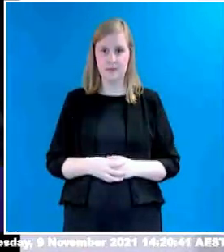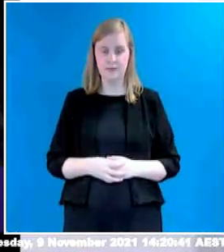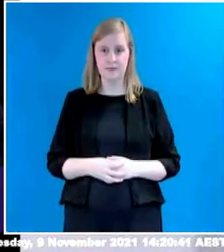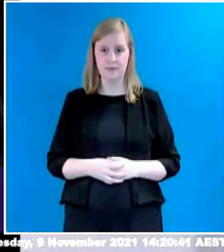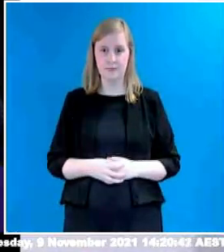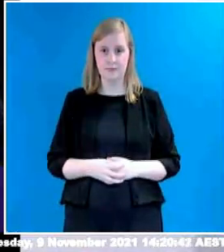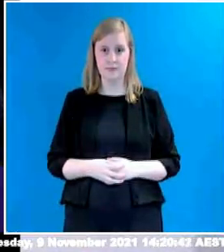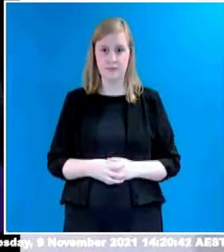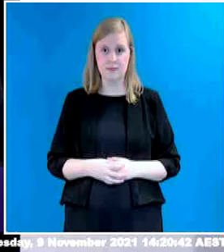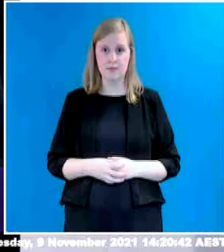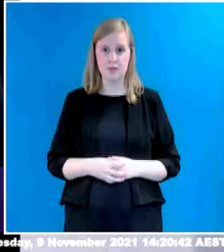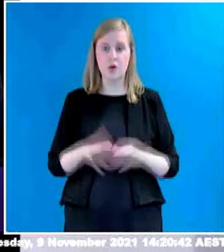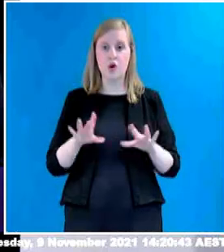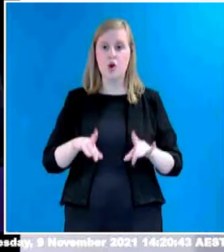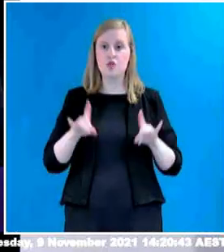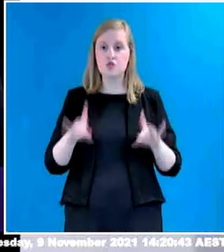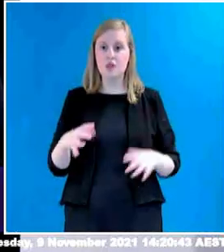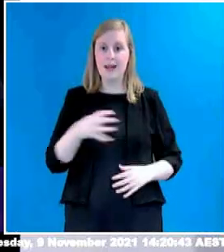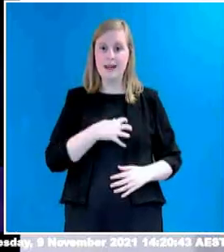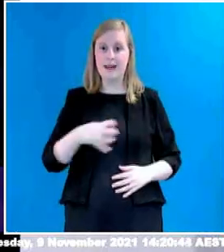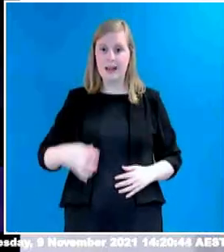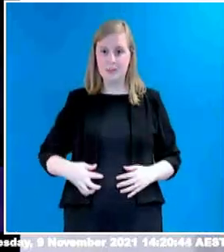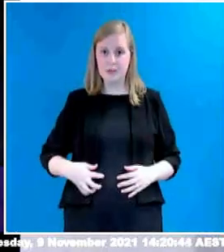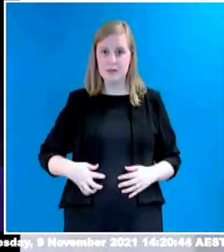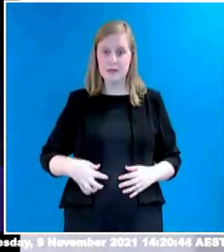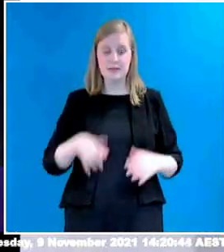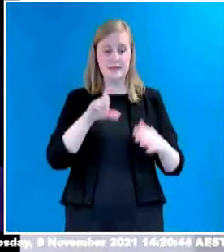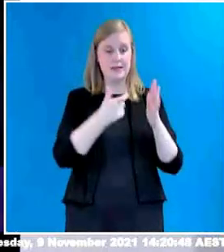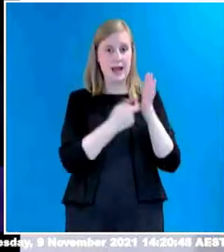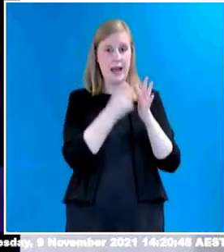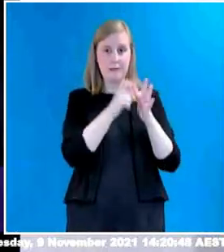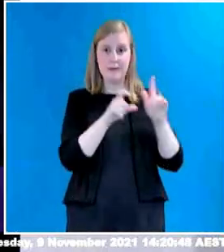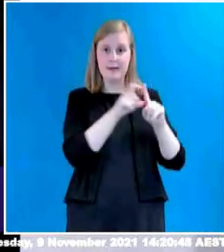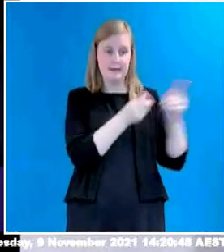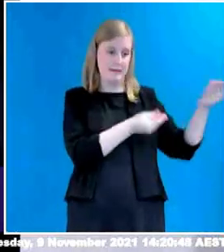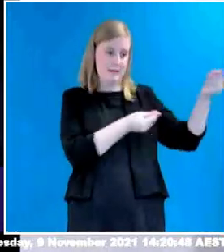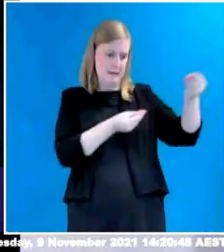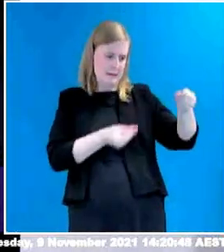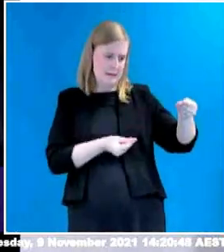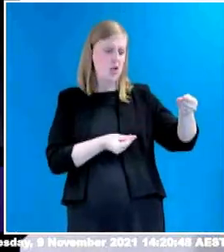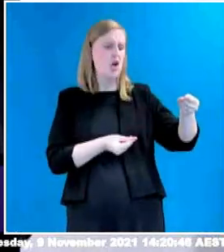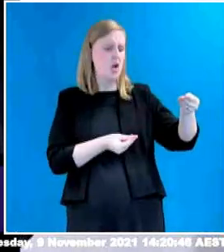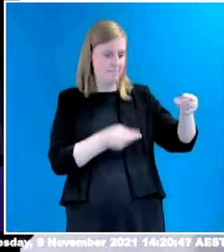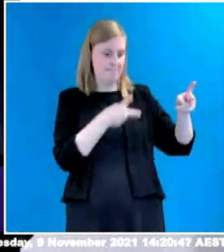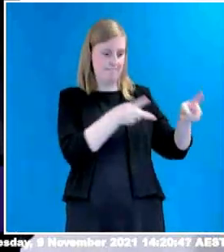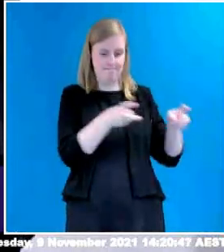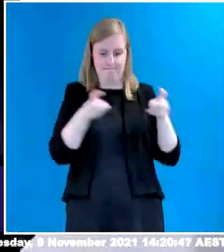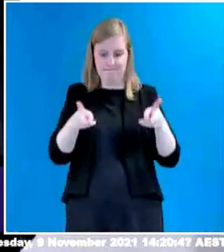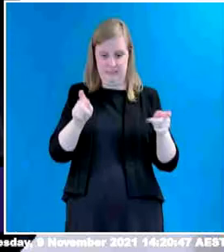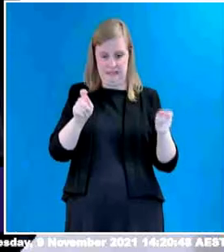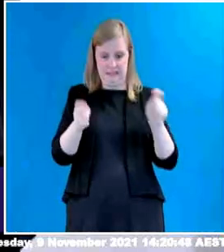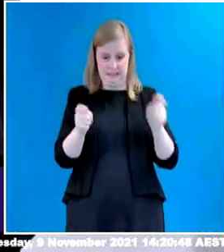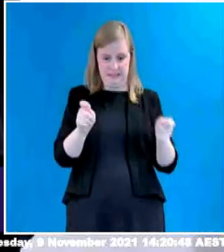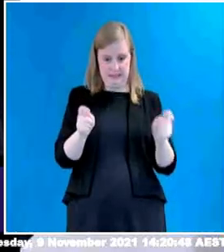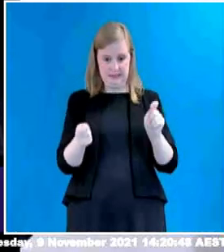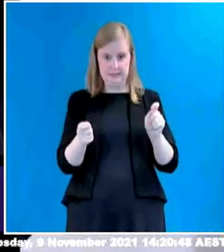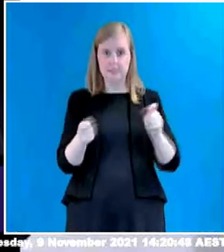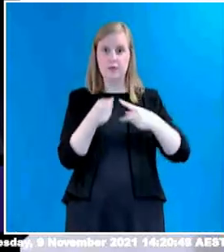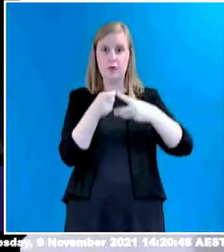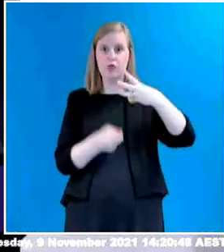interpretive declaration to the CRPD in 2008 with respect to each of those three areas?